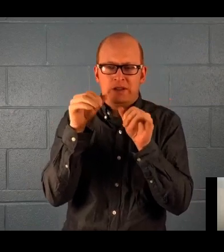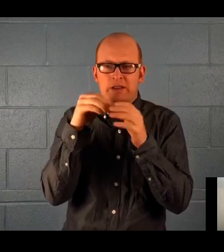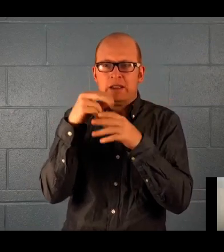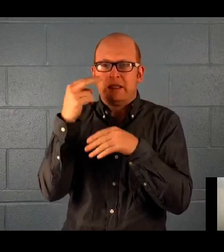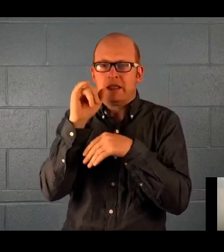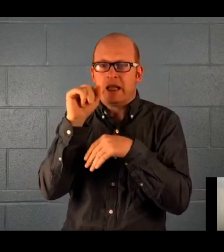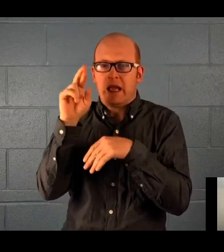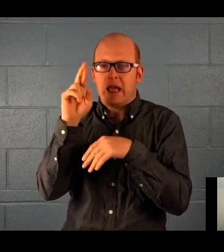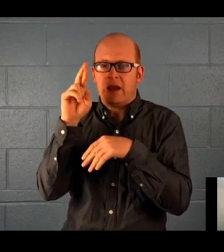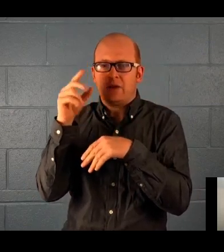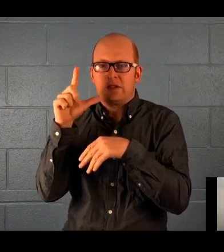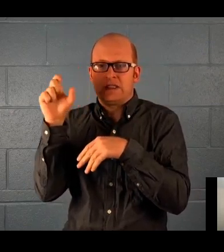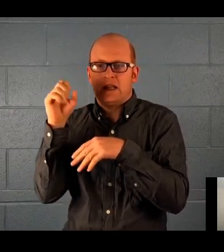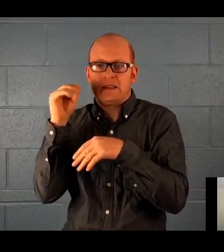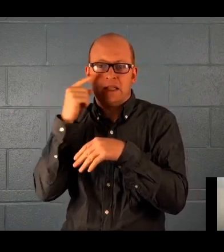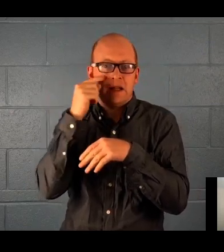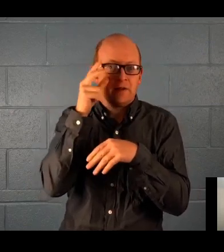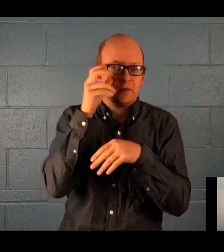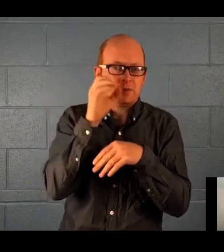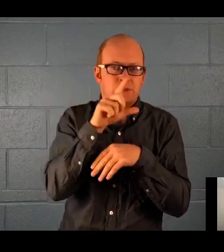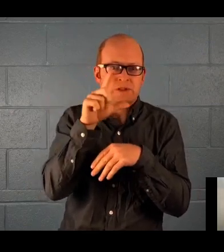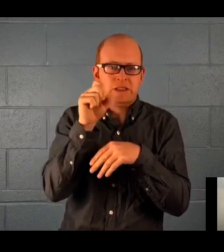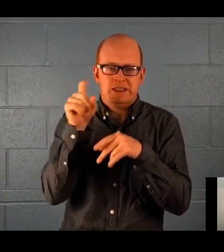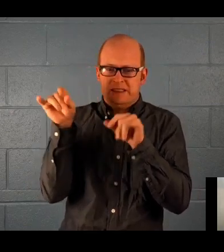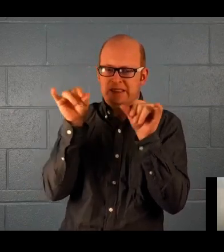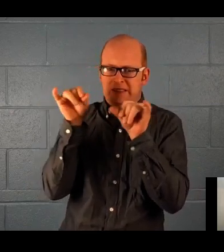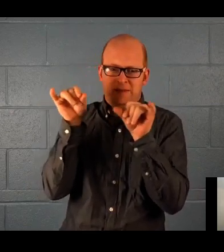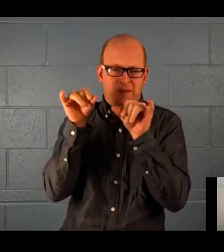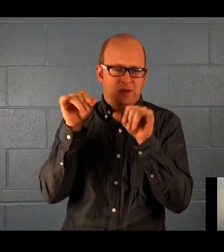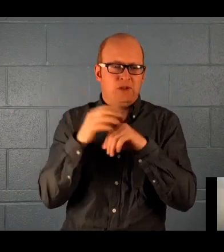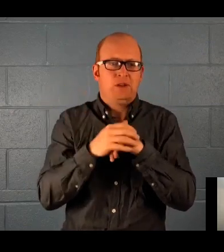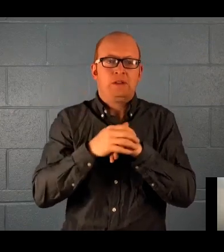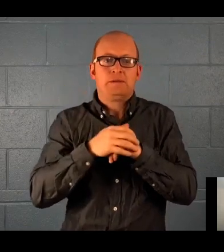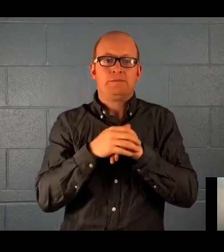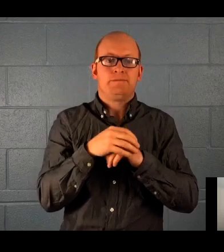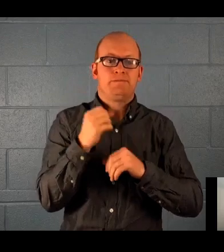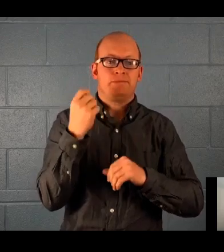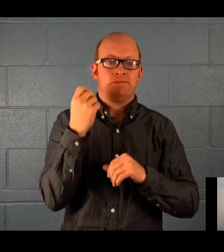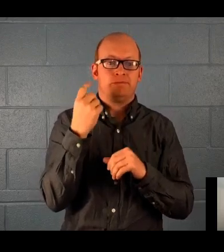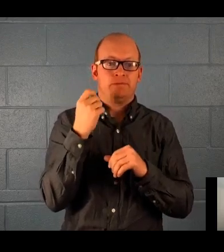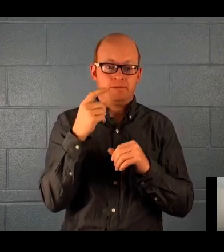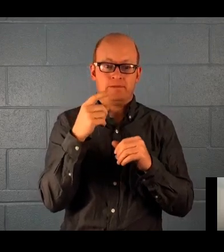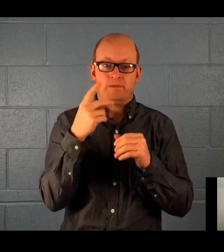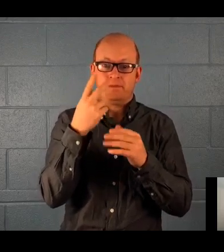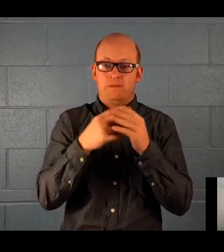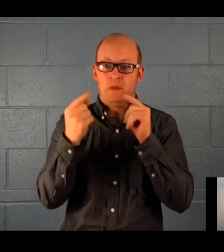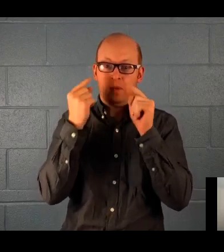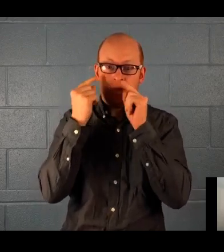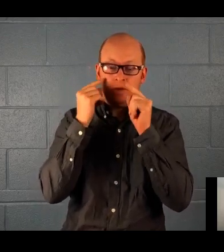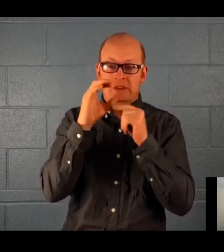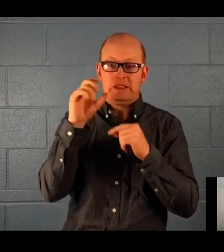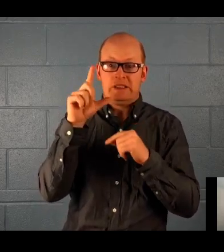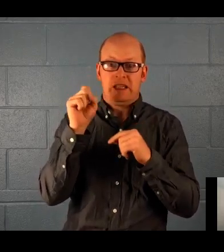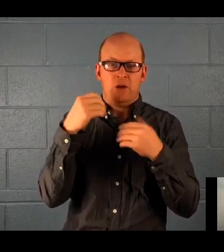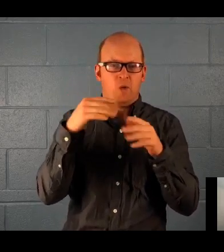and the photoreceptor cells in the retina. Both of these cell types contain a very specialized feature called the cilia.